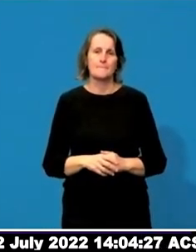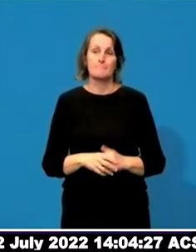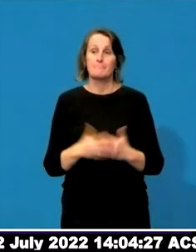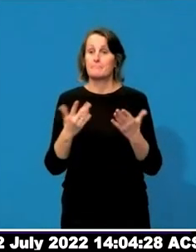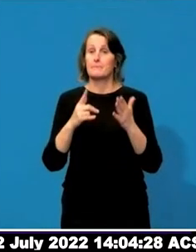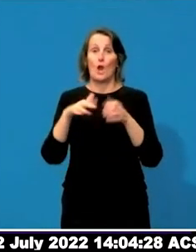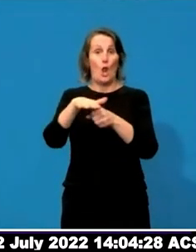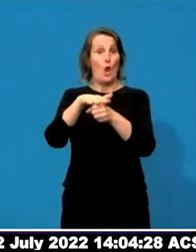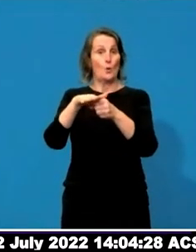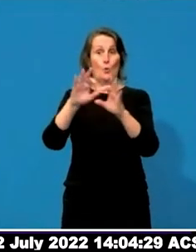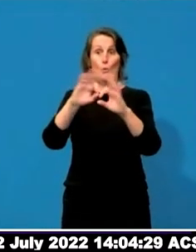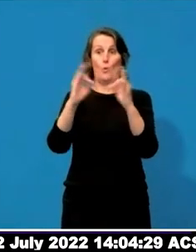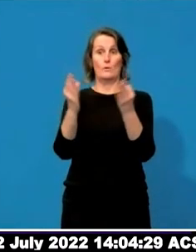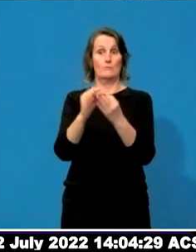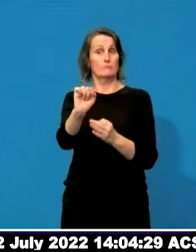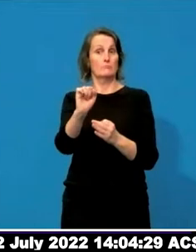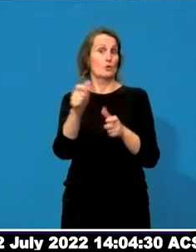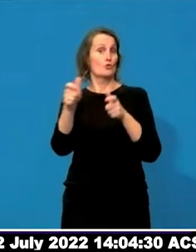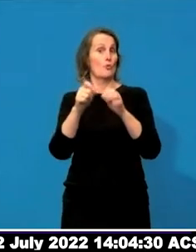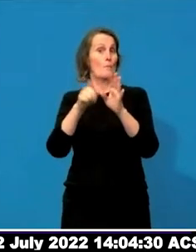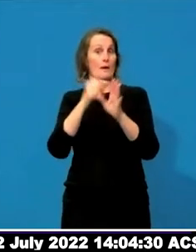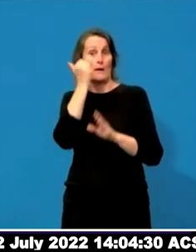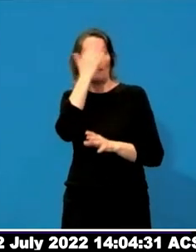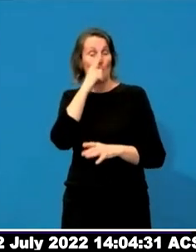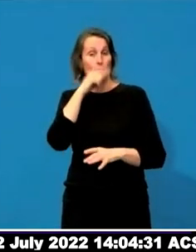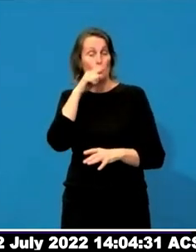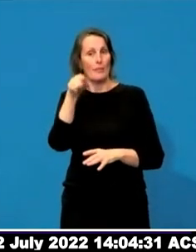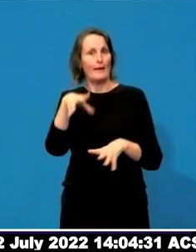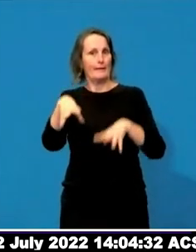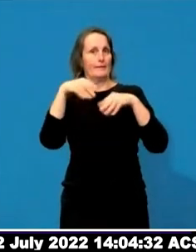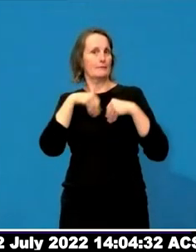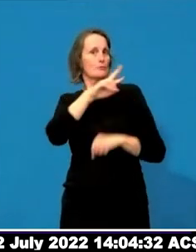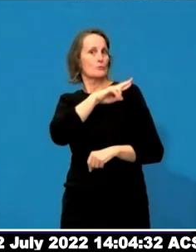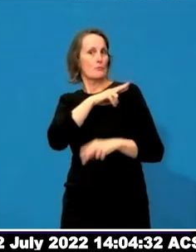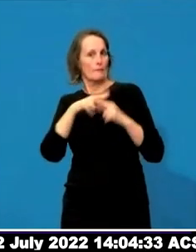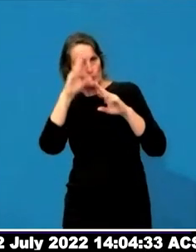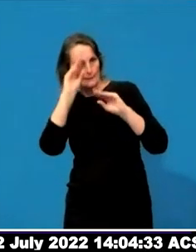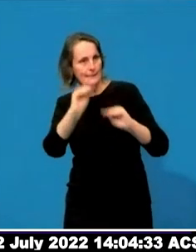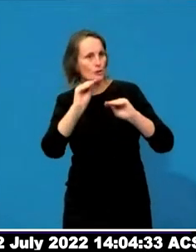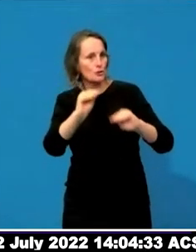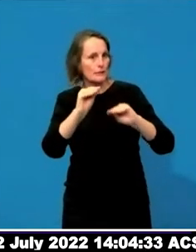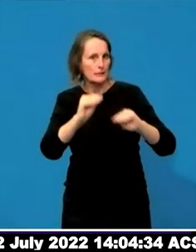to take on those roles is definitely the direction that needs to be taken. Yeah.